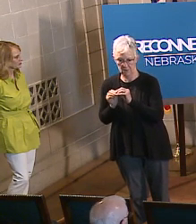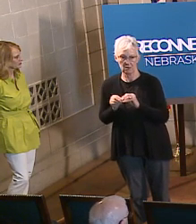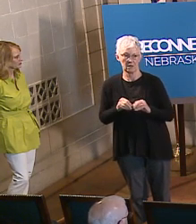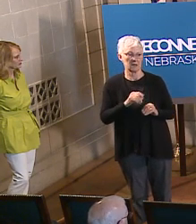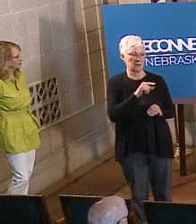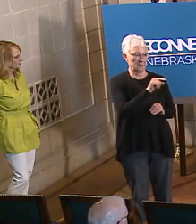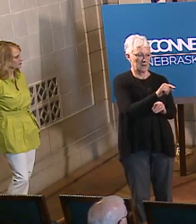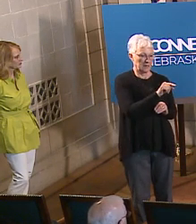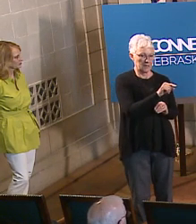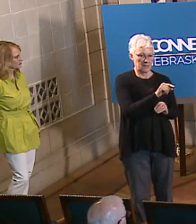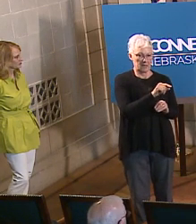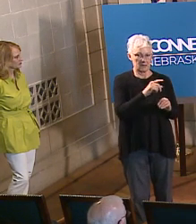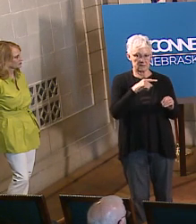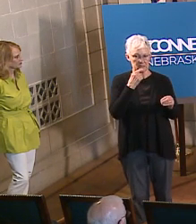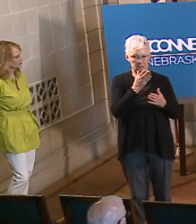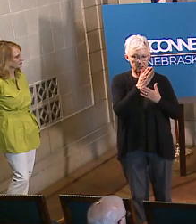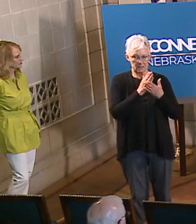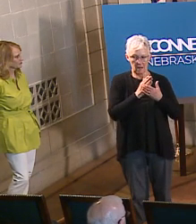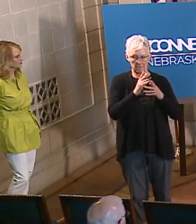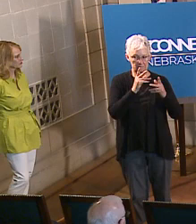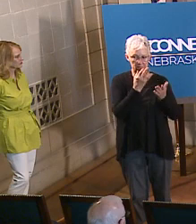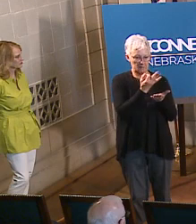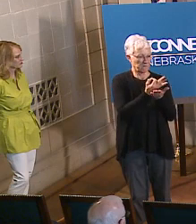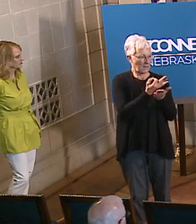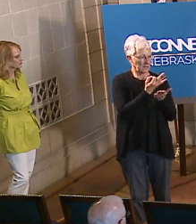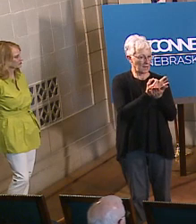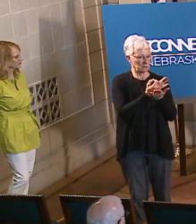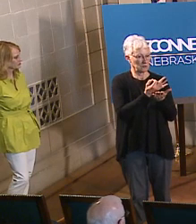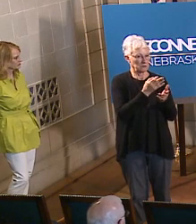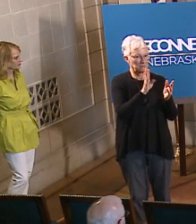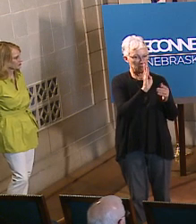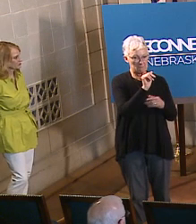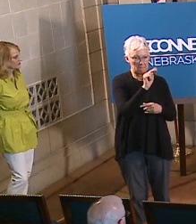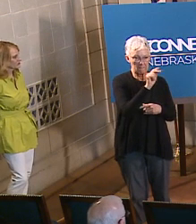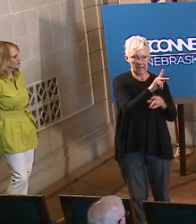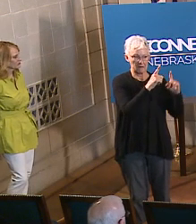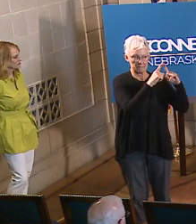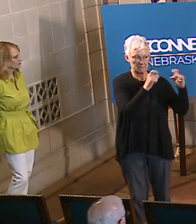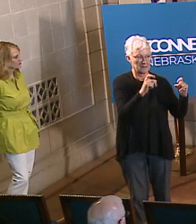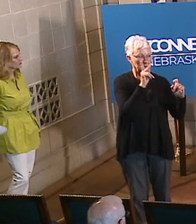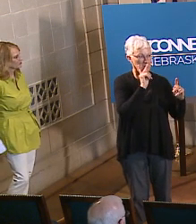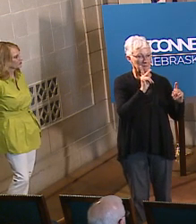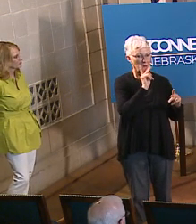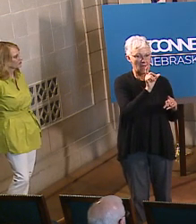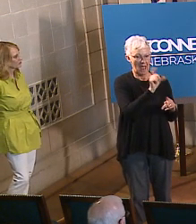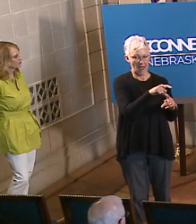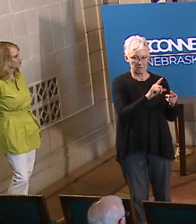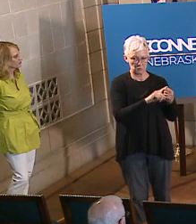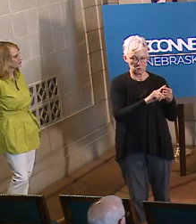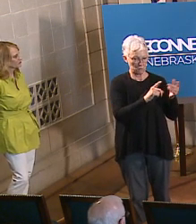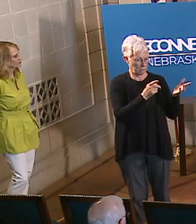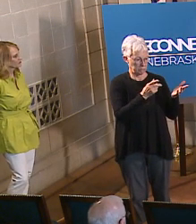THAT YOU MAY RECALL THAT WE DID, ALSO WAIVING REGULATIONS ON